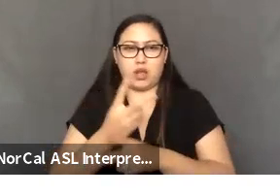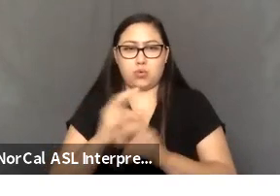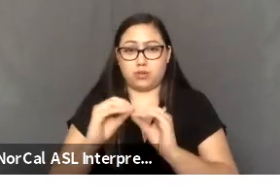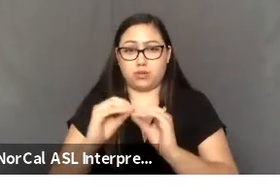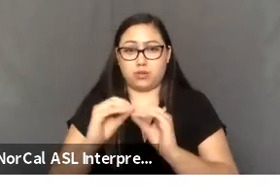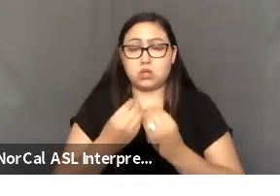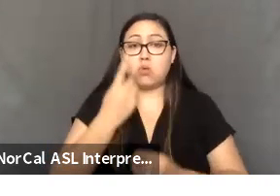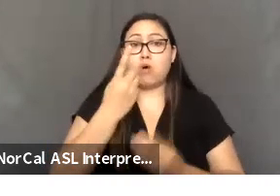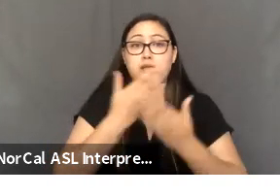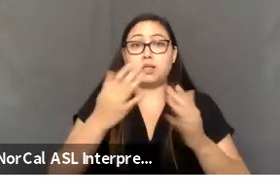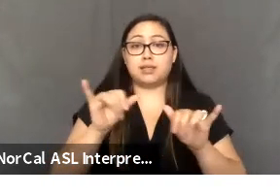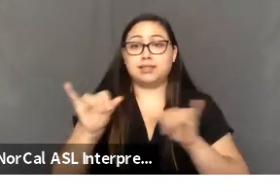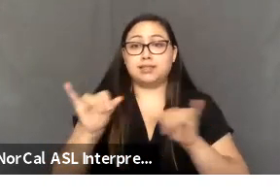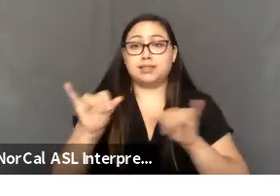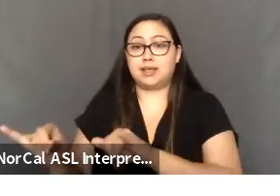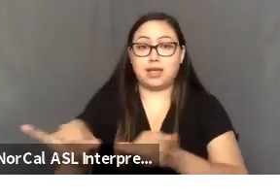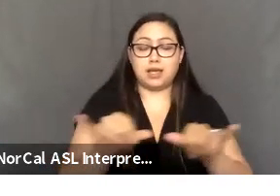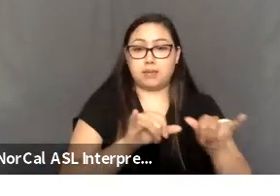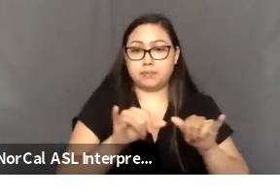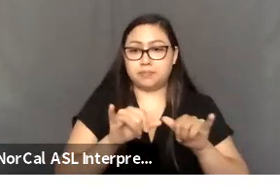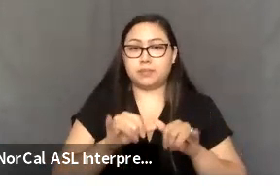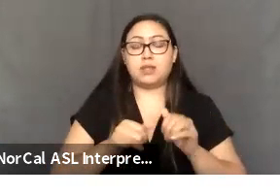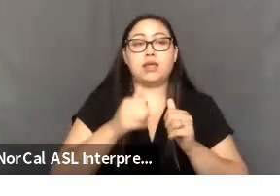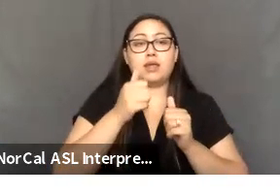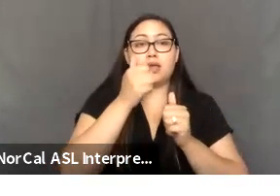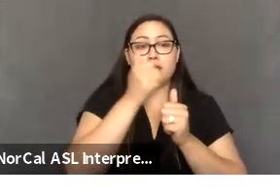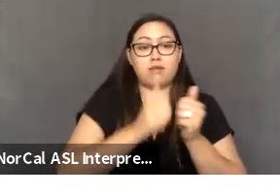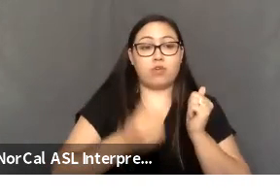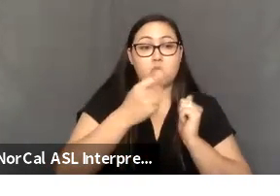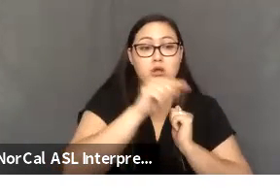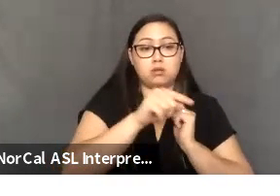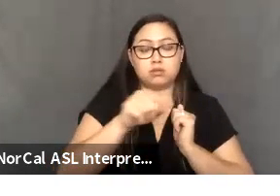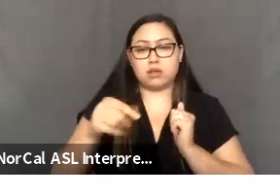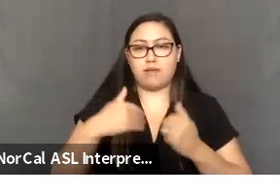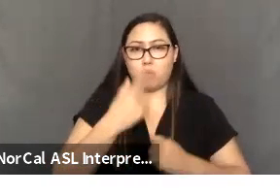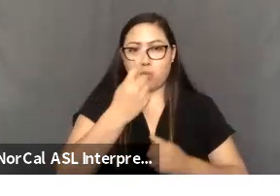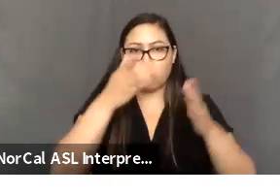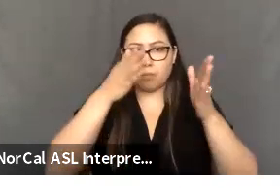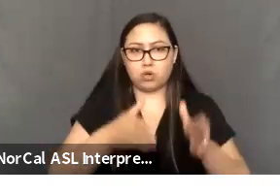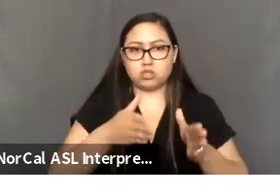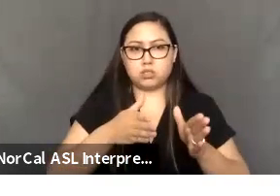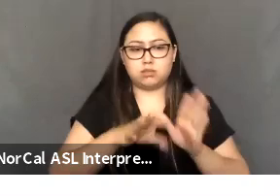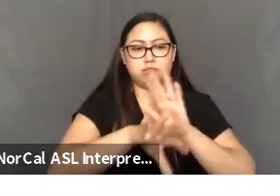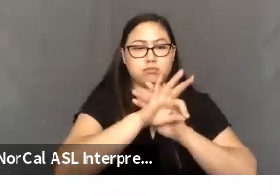was in almost every case there was really only one person dedicated to improving disability